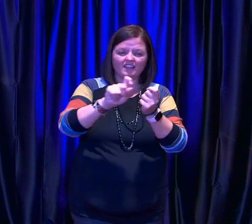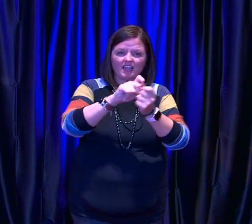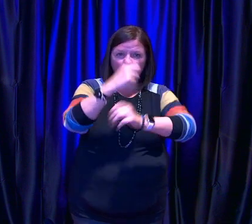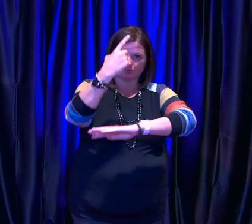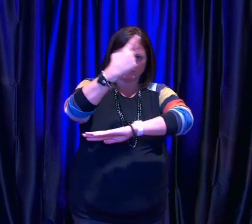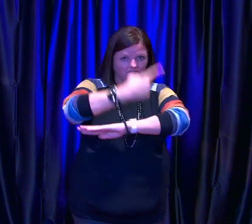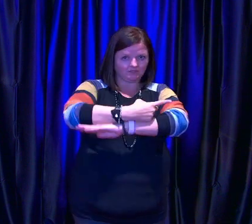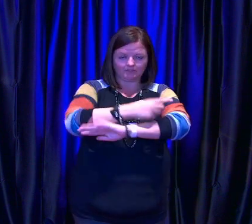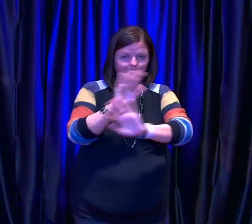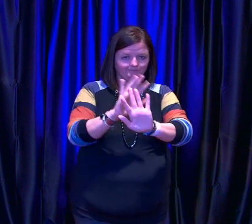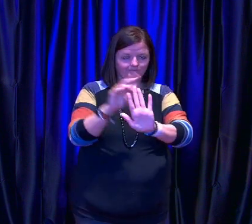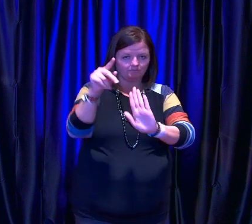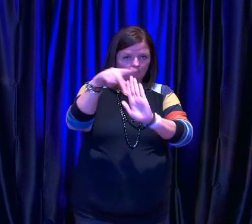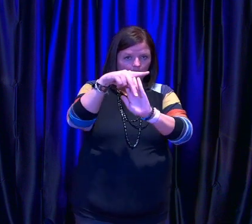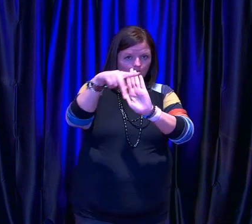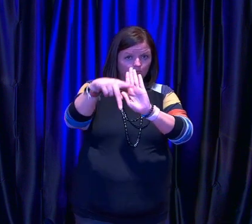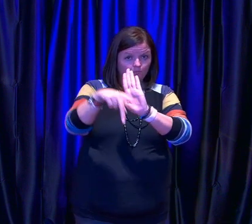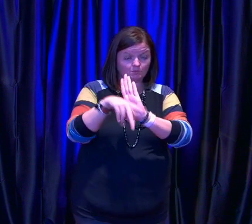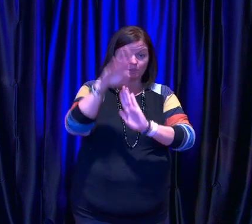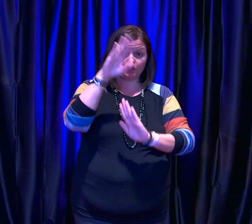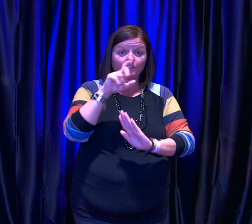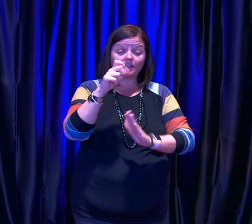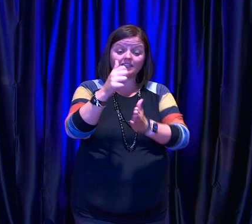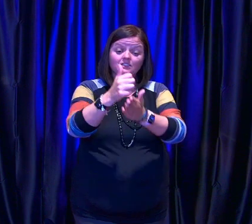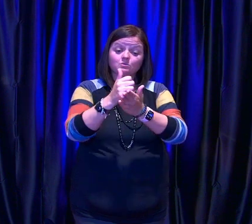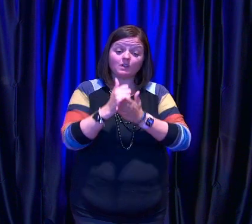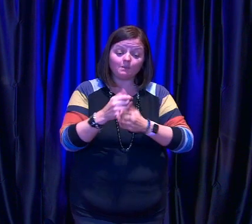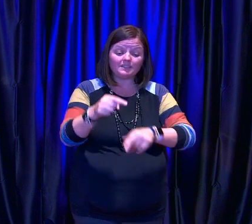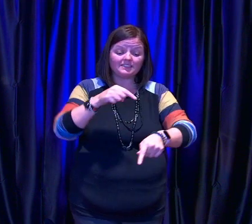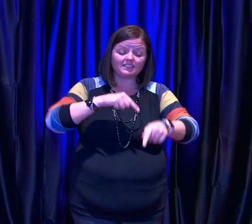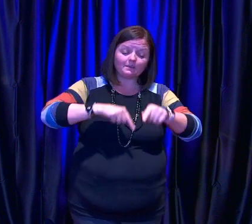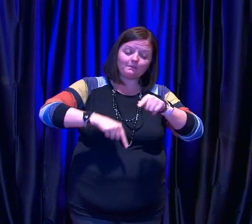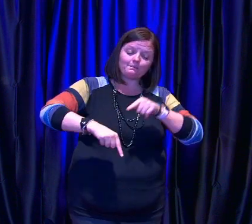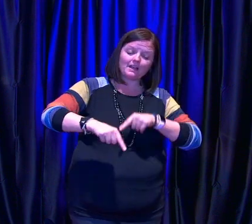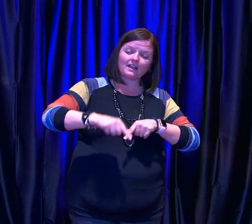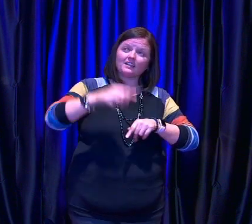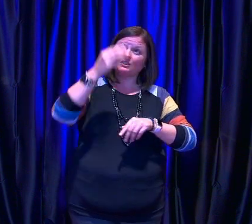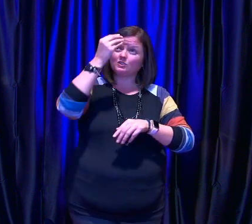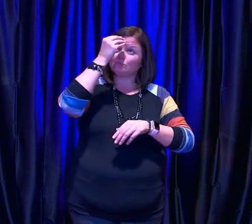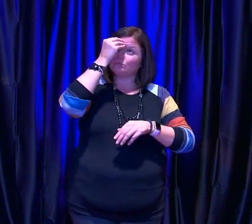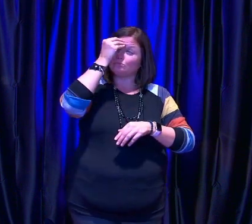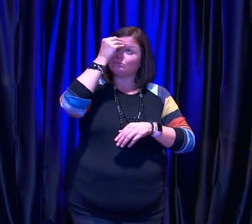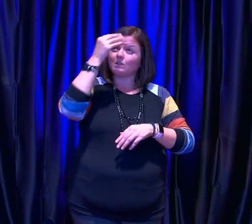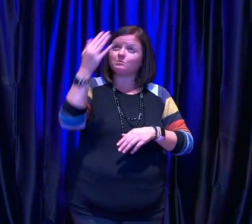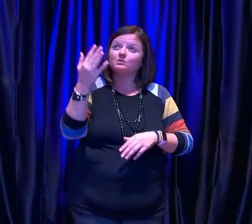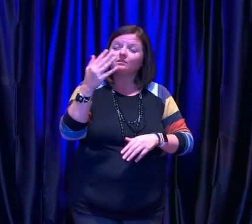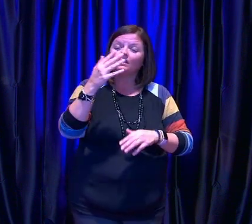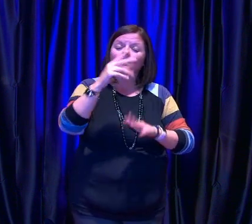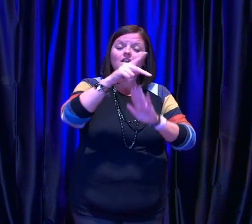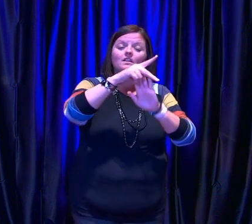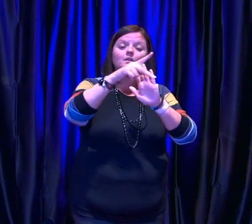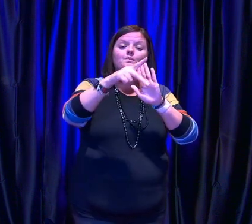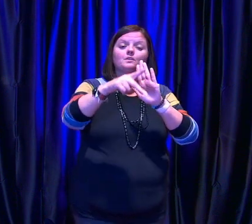day God needs to help us to get back to observing the principle of